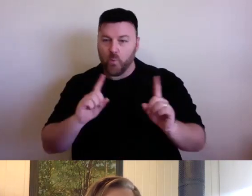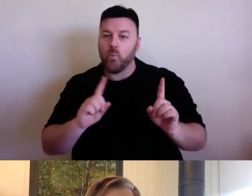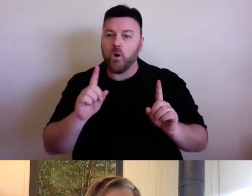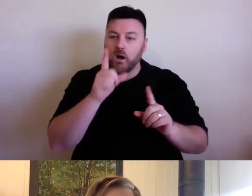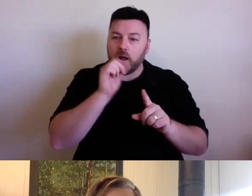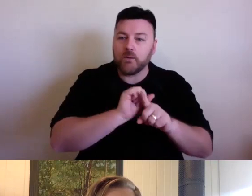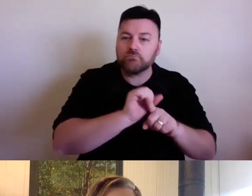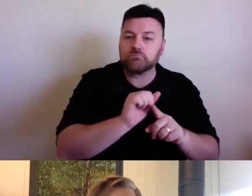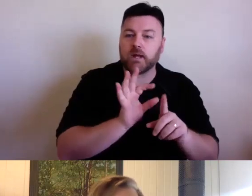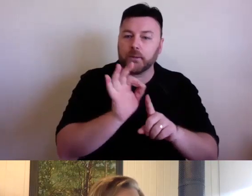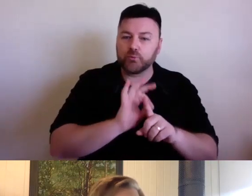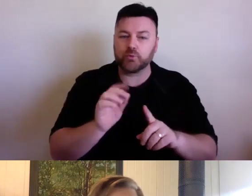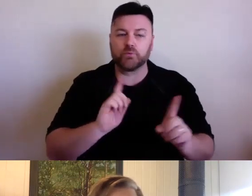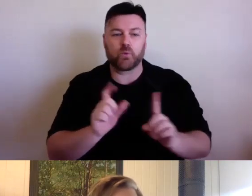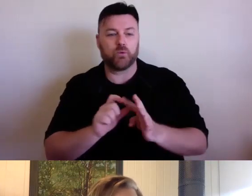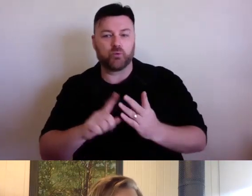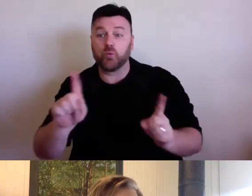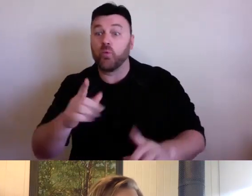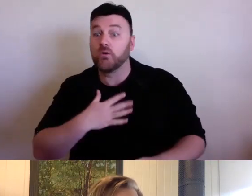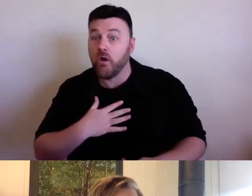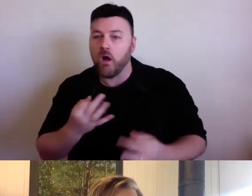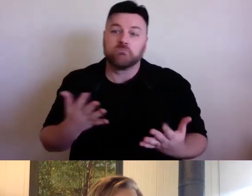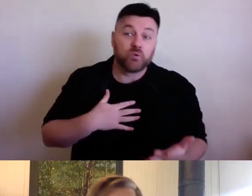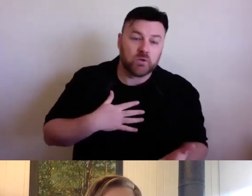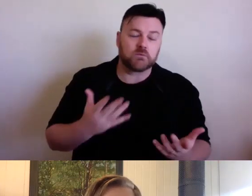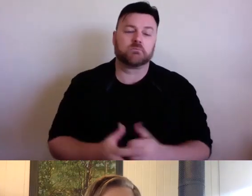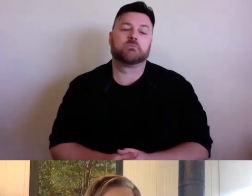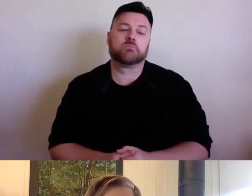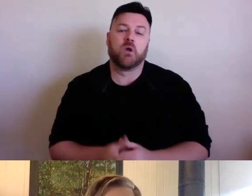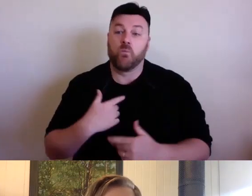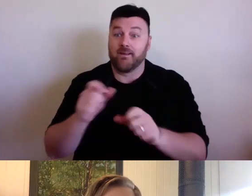receive an email, a reminder next week, with a survey with the